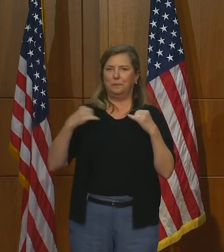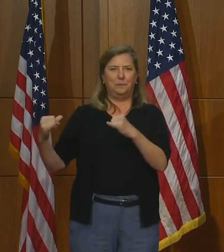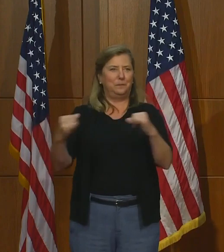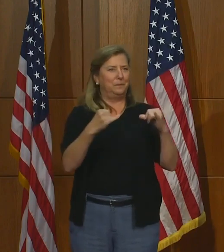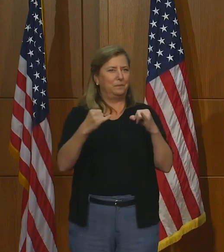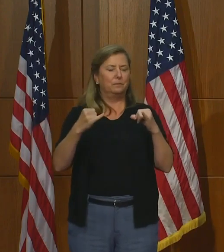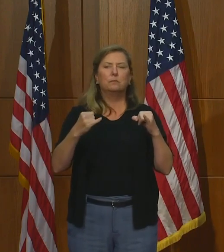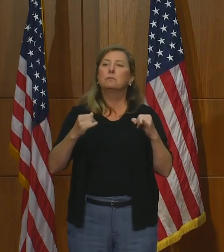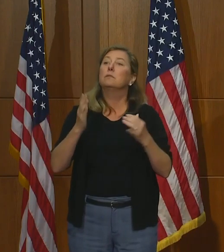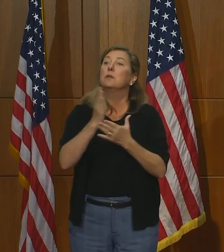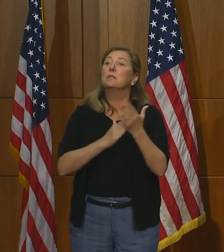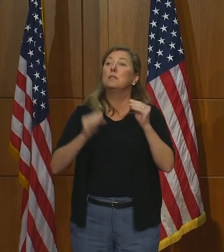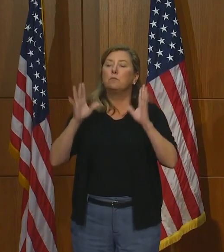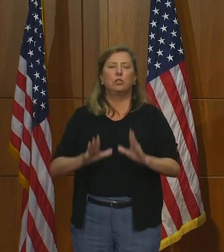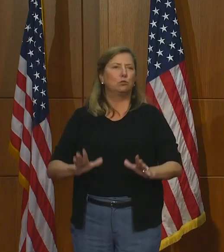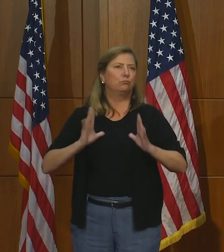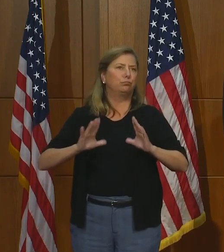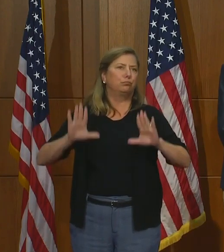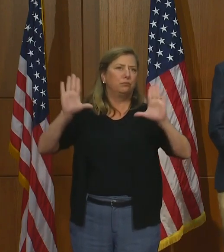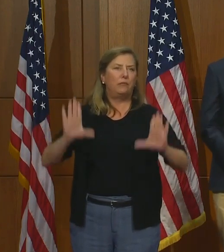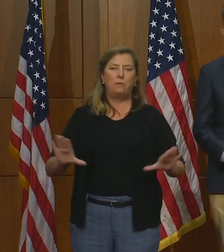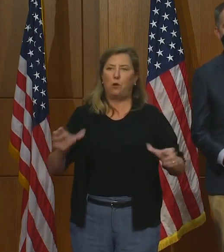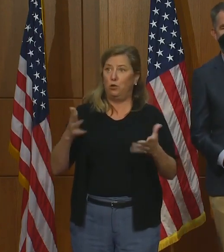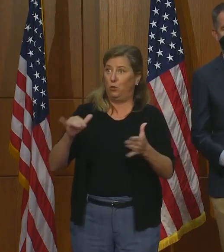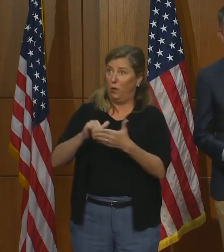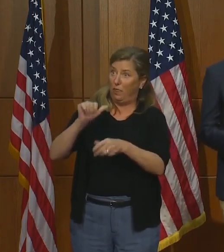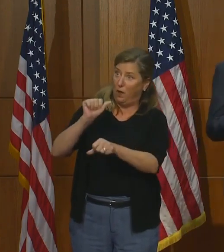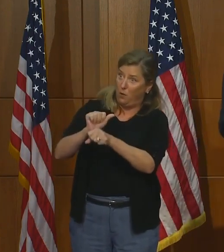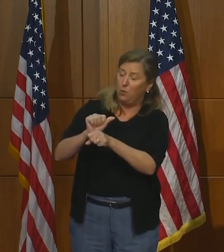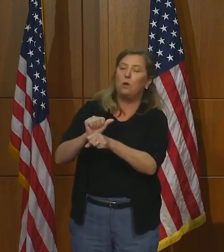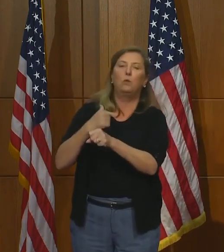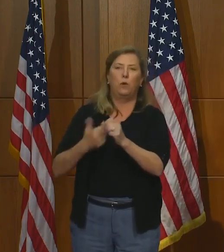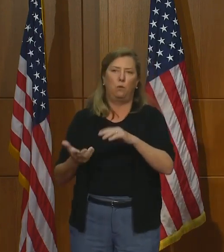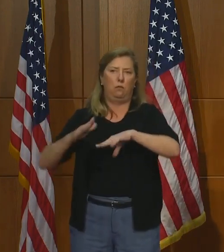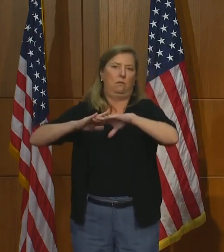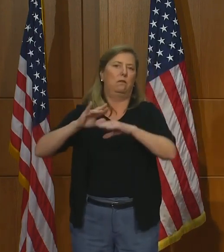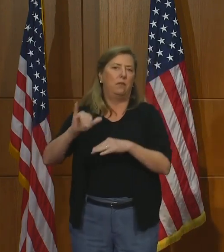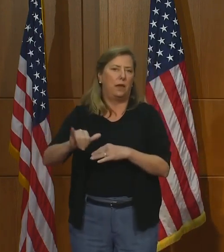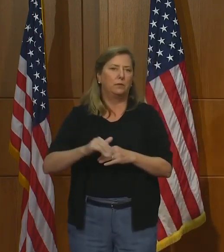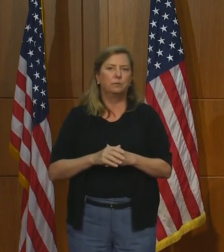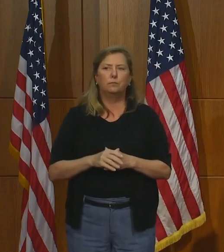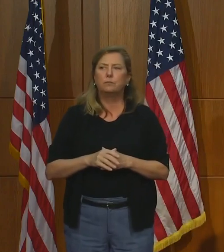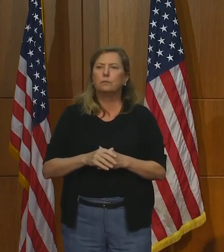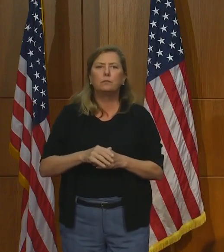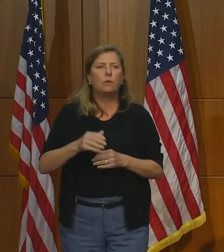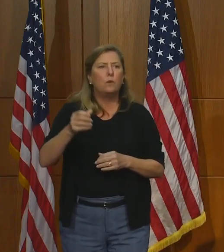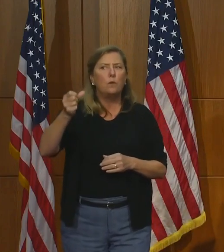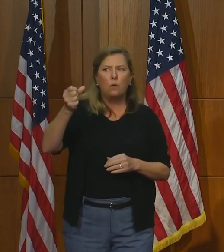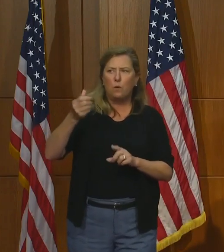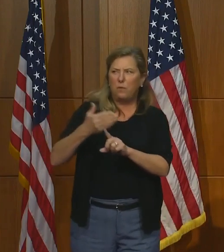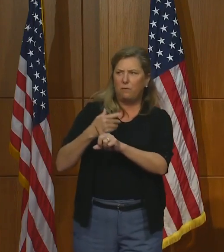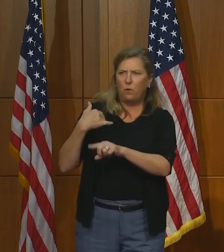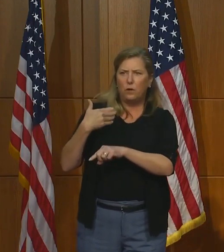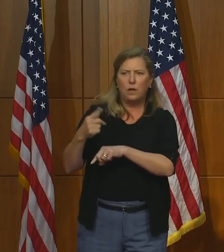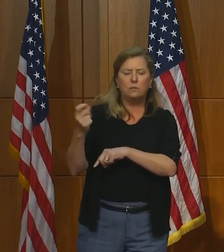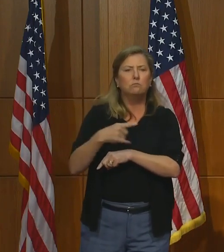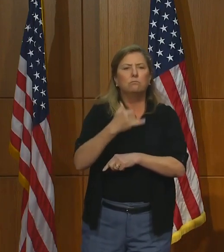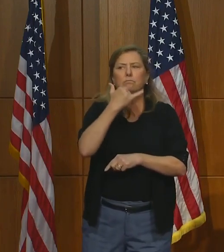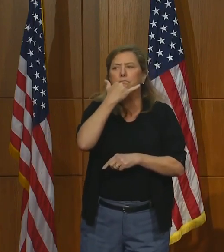HIMSELF IN EVERY CLASSROOM WE HAVE PHENOMENAL LEDUC THERE'S A VIRGINIA THAT ARE DOING THIS